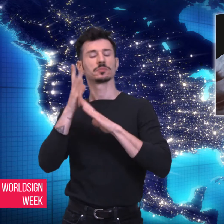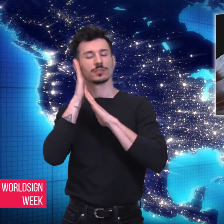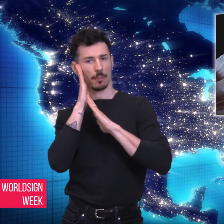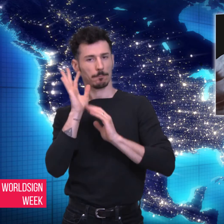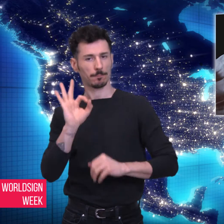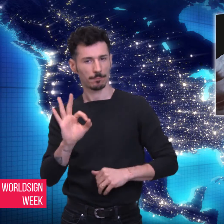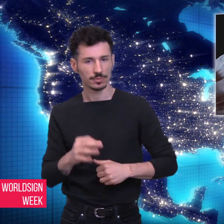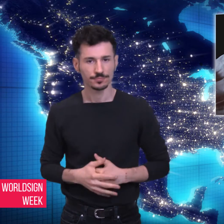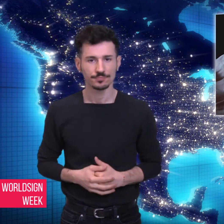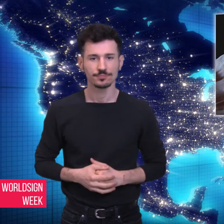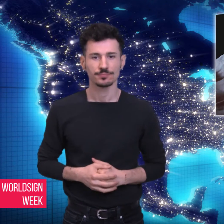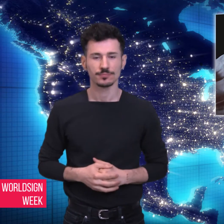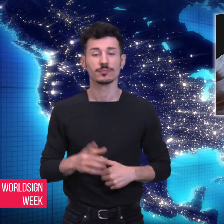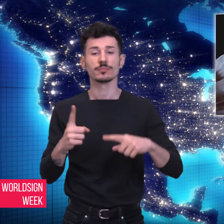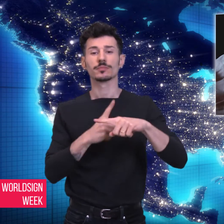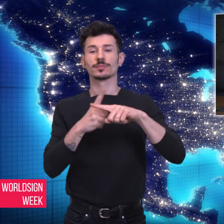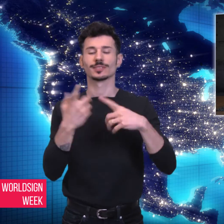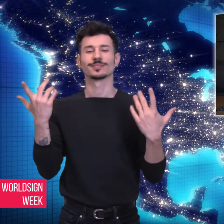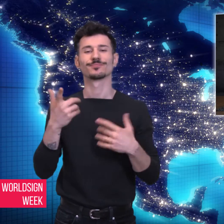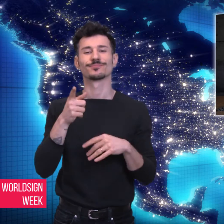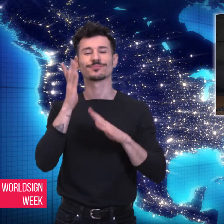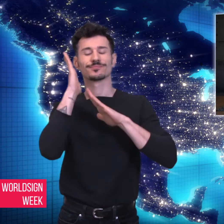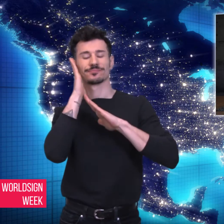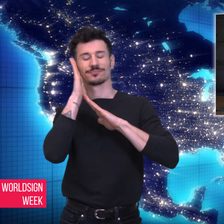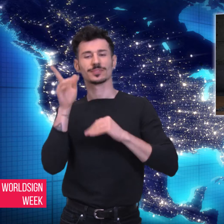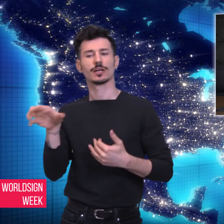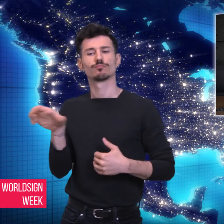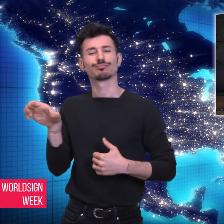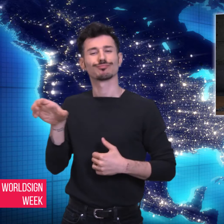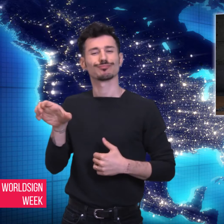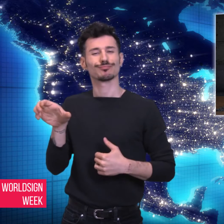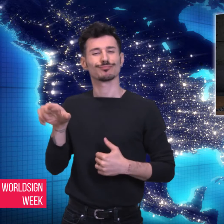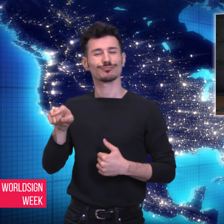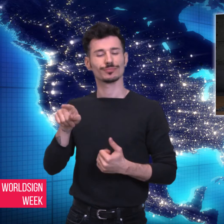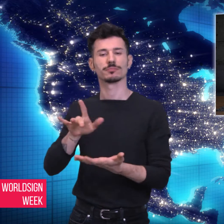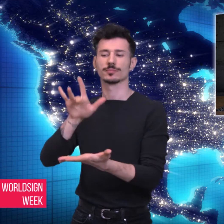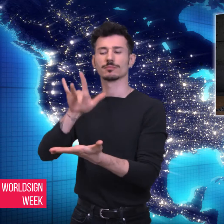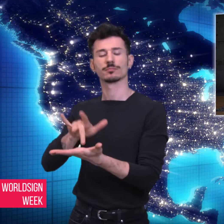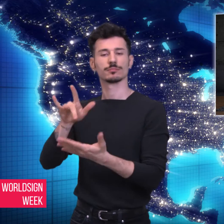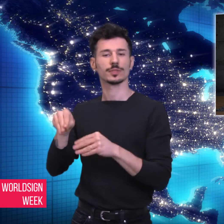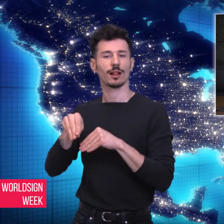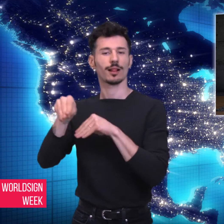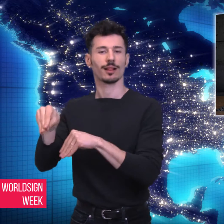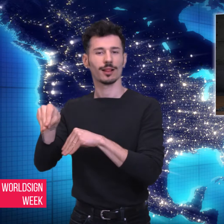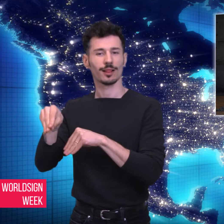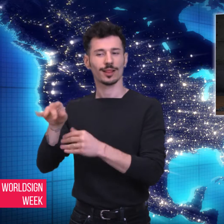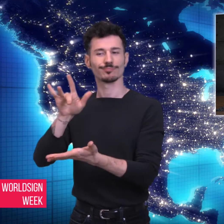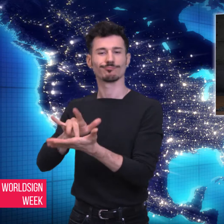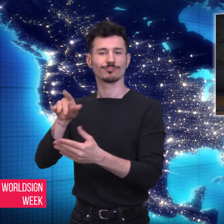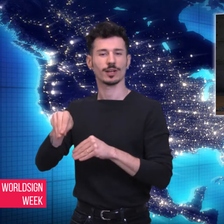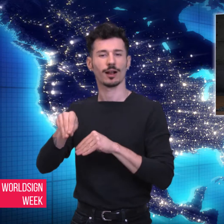get out of bed and do something until you become